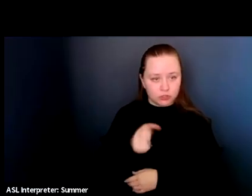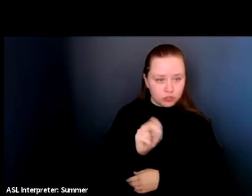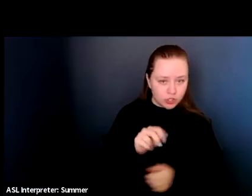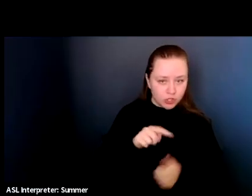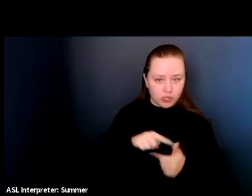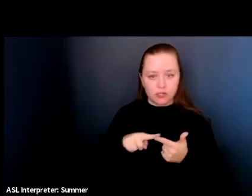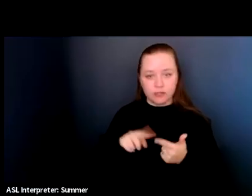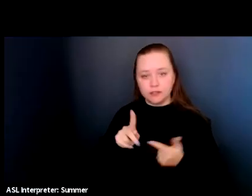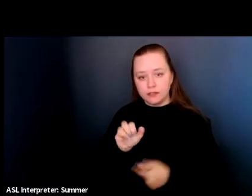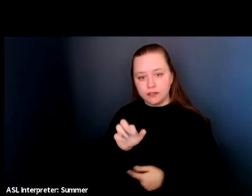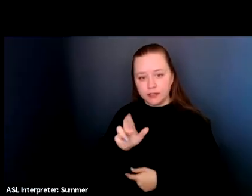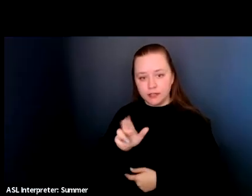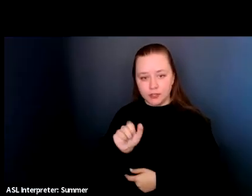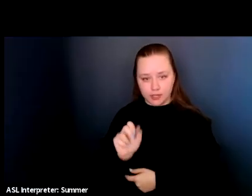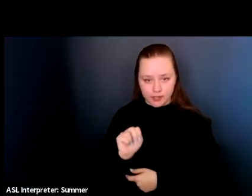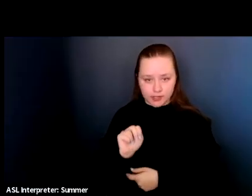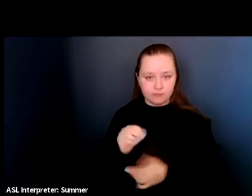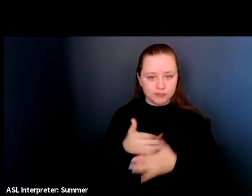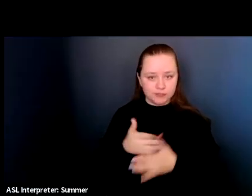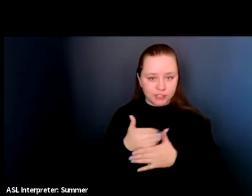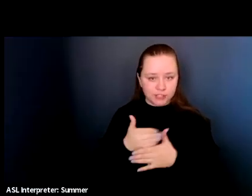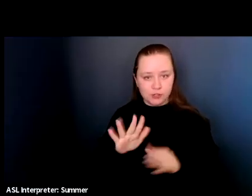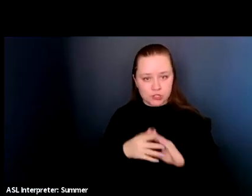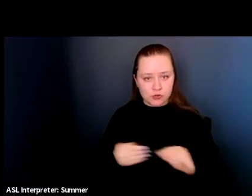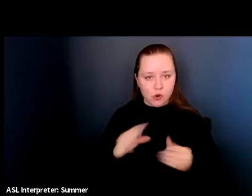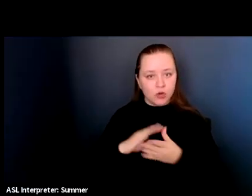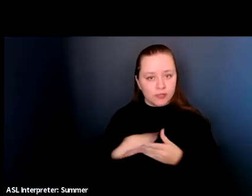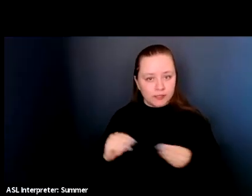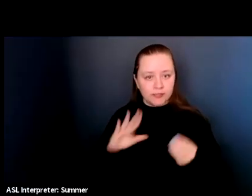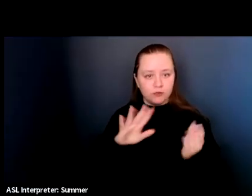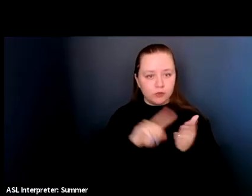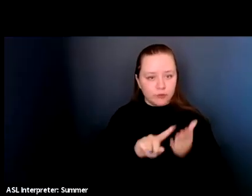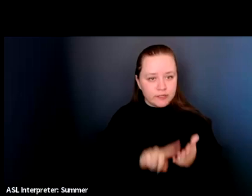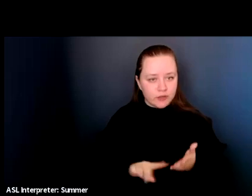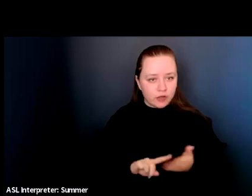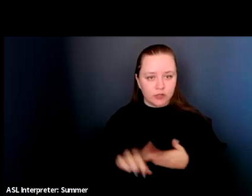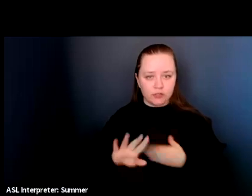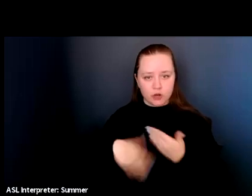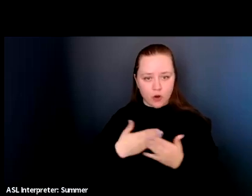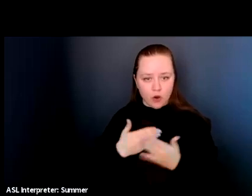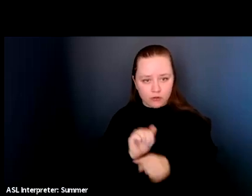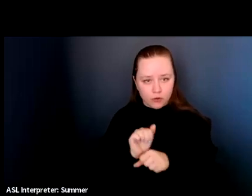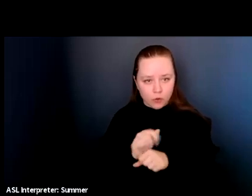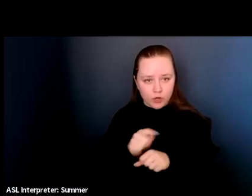for sharing your story and your research and all the work you're doing in this area.